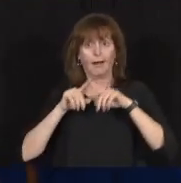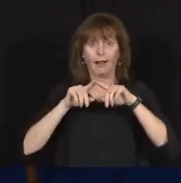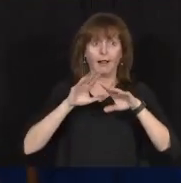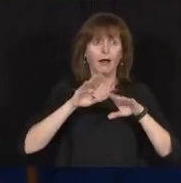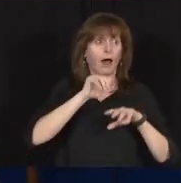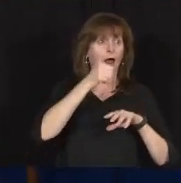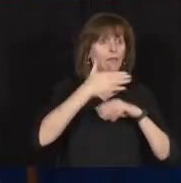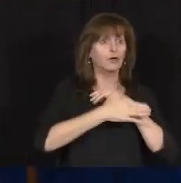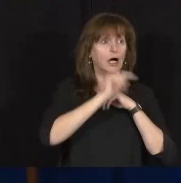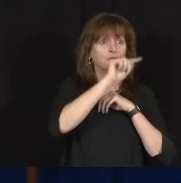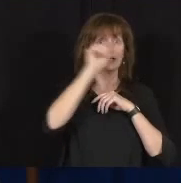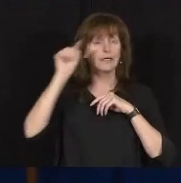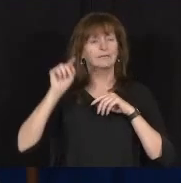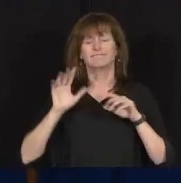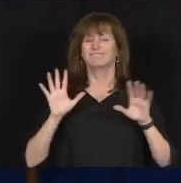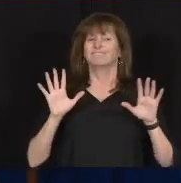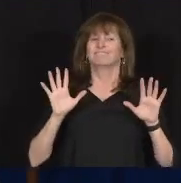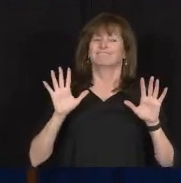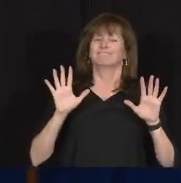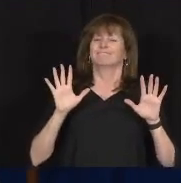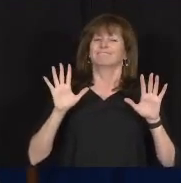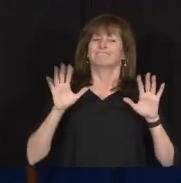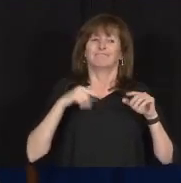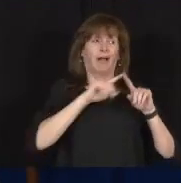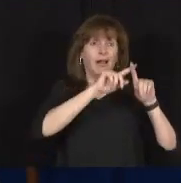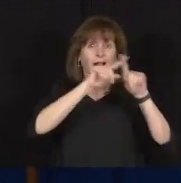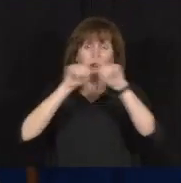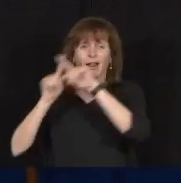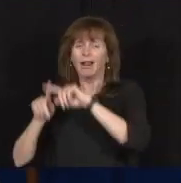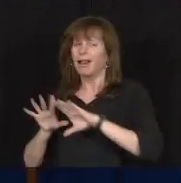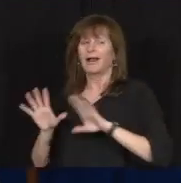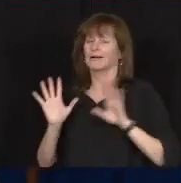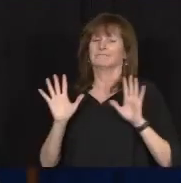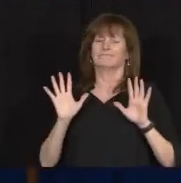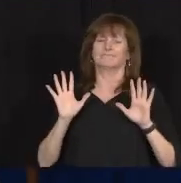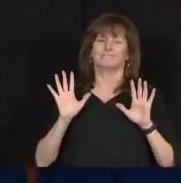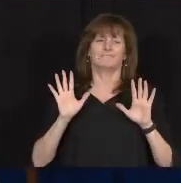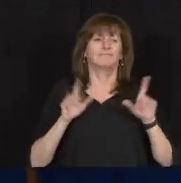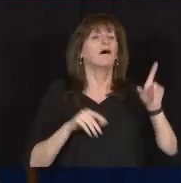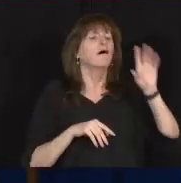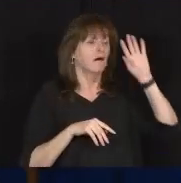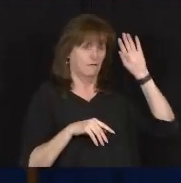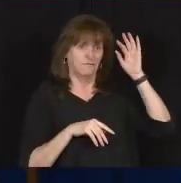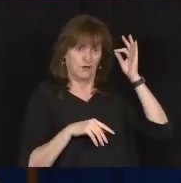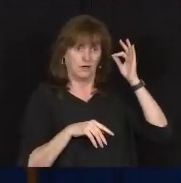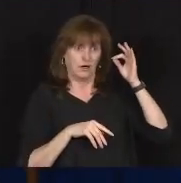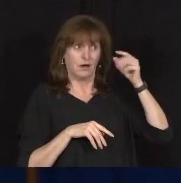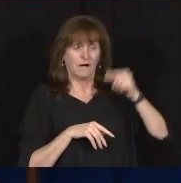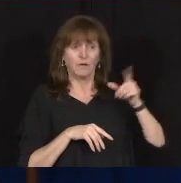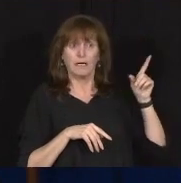We need the federal government to come through on their commitments for supplies to the province. A nd we need to keep